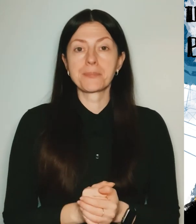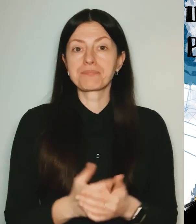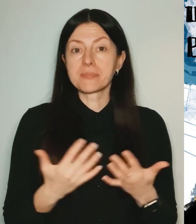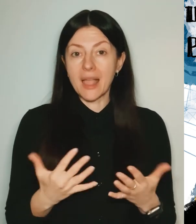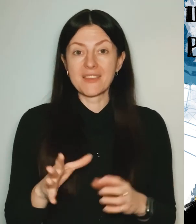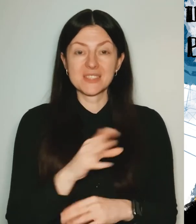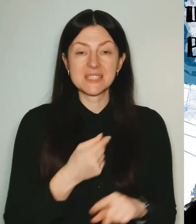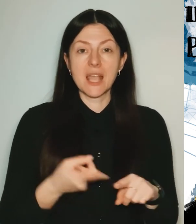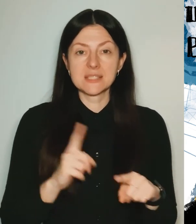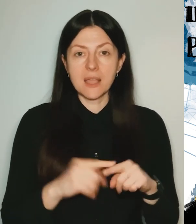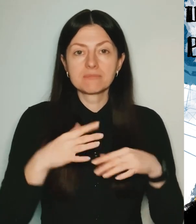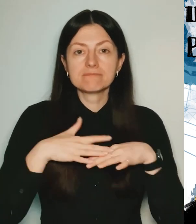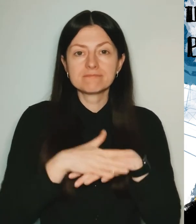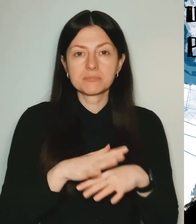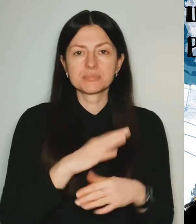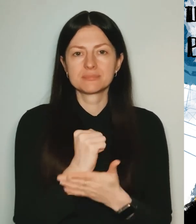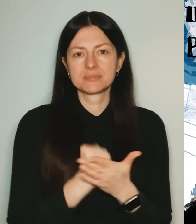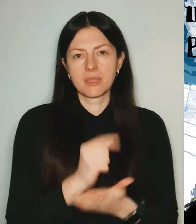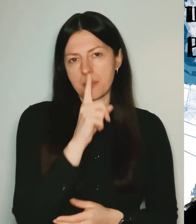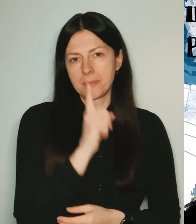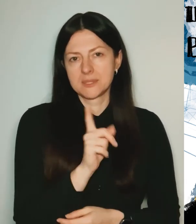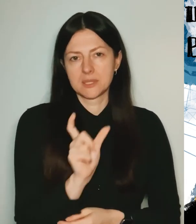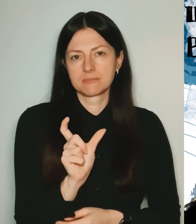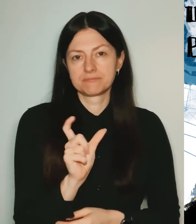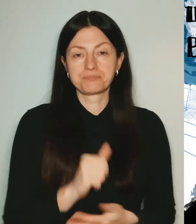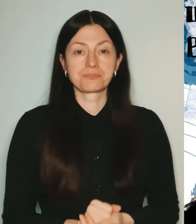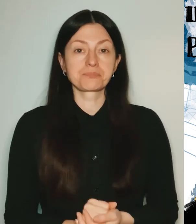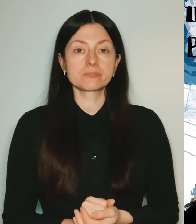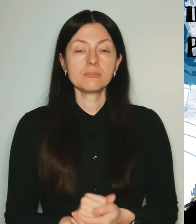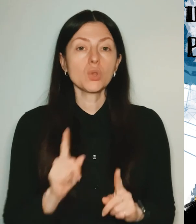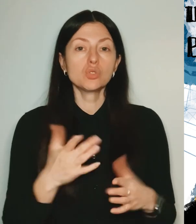But all of this only for a month.